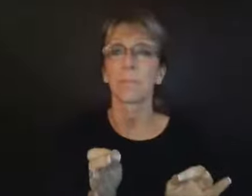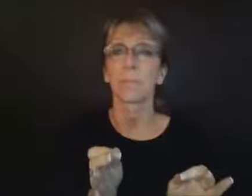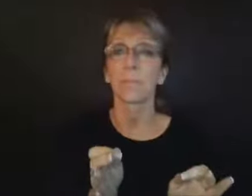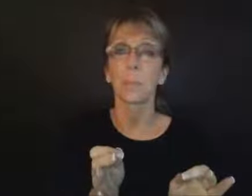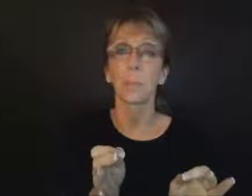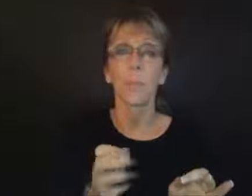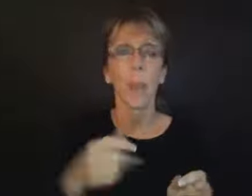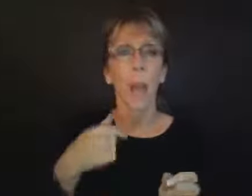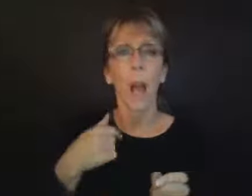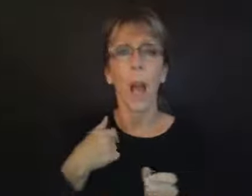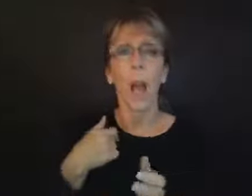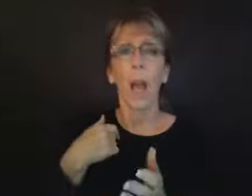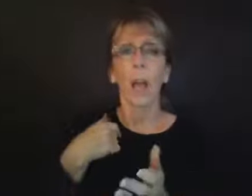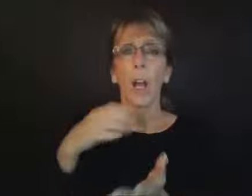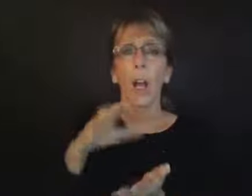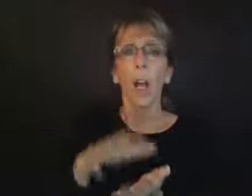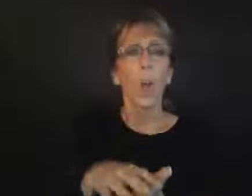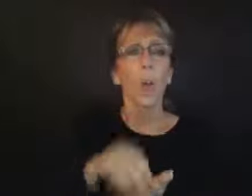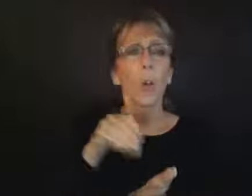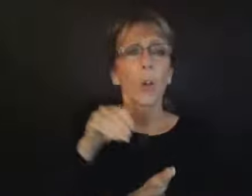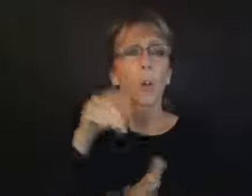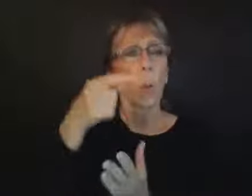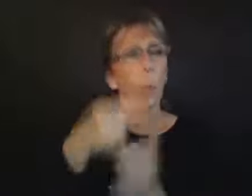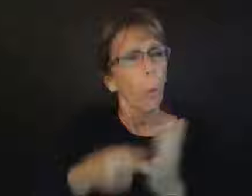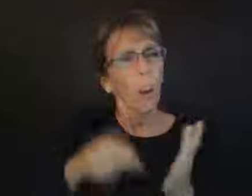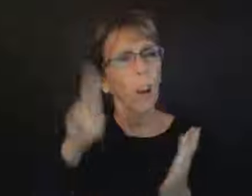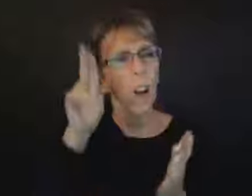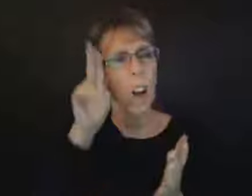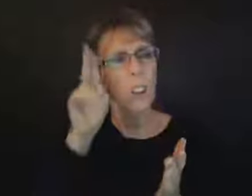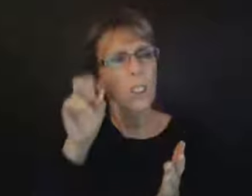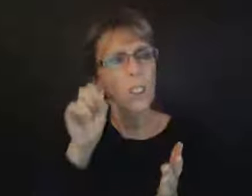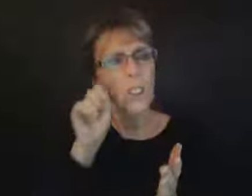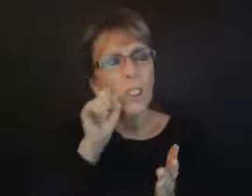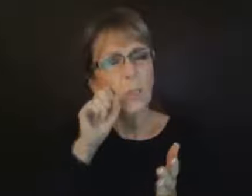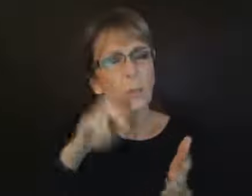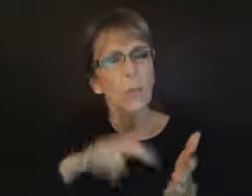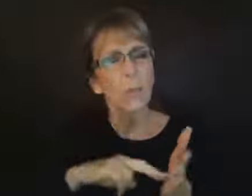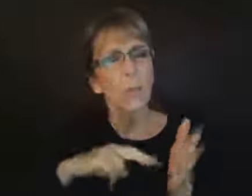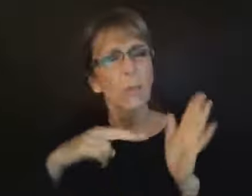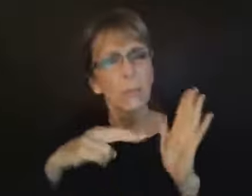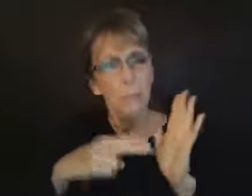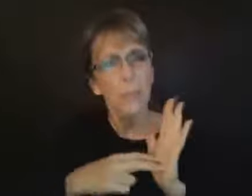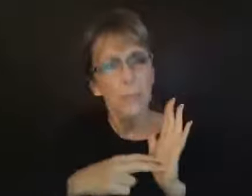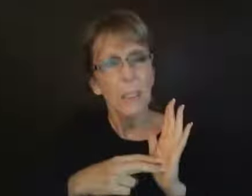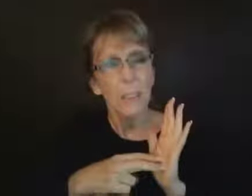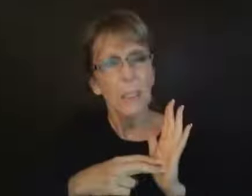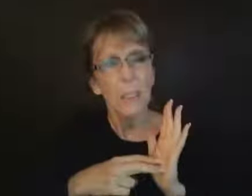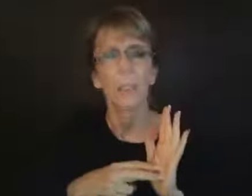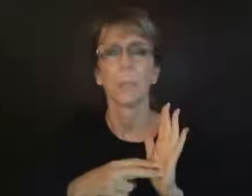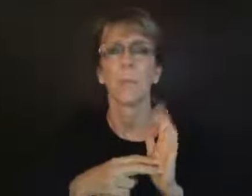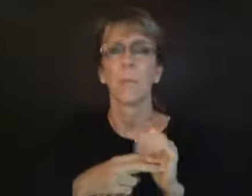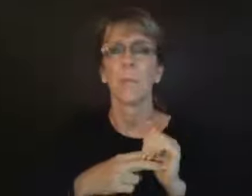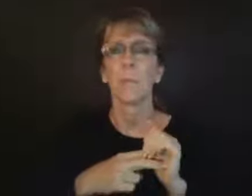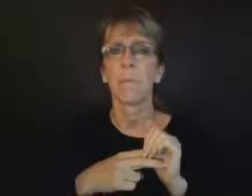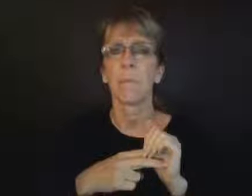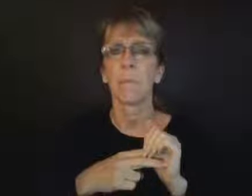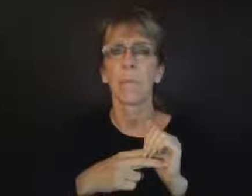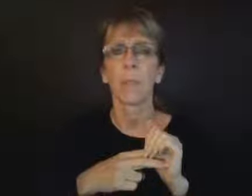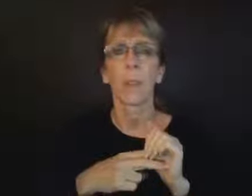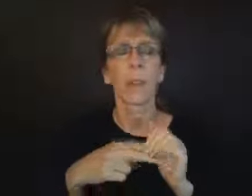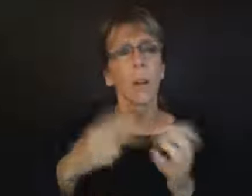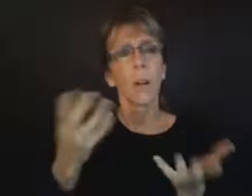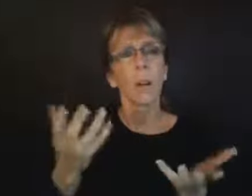From them, I learned what "Usher syndrome" means.